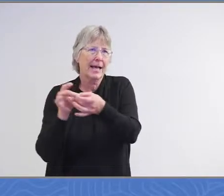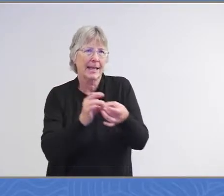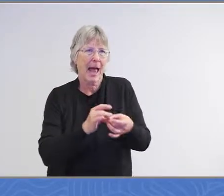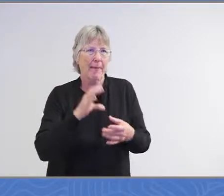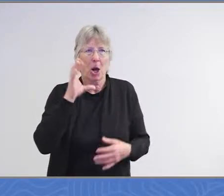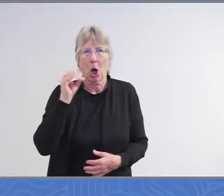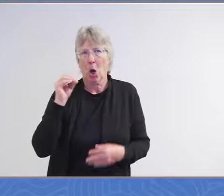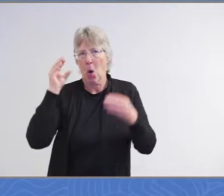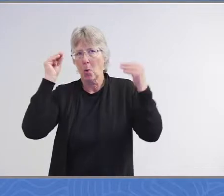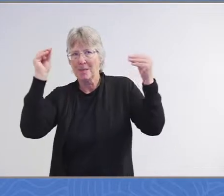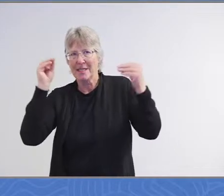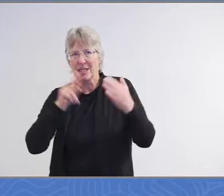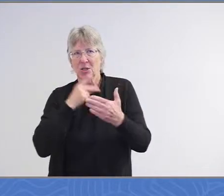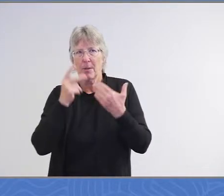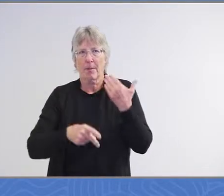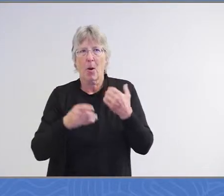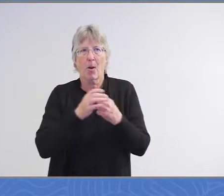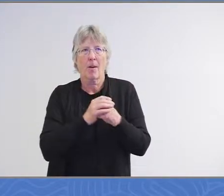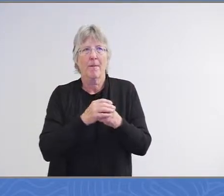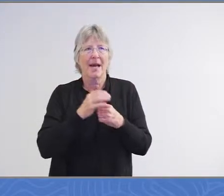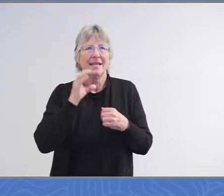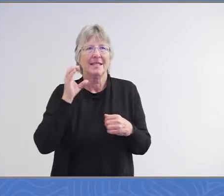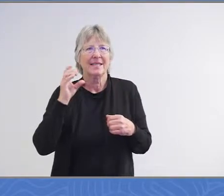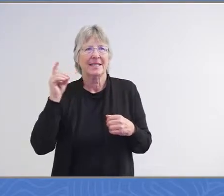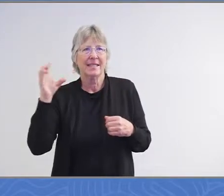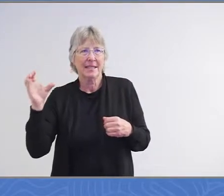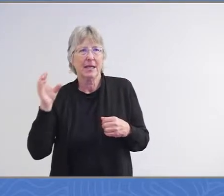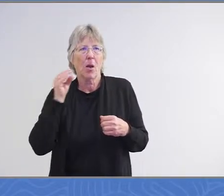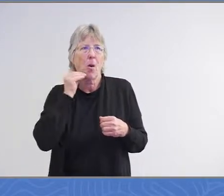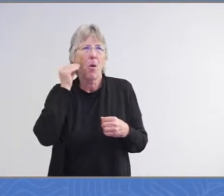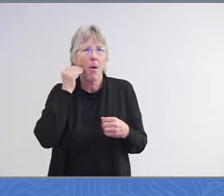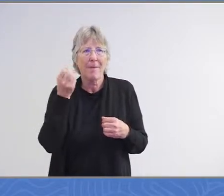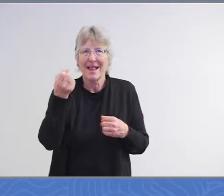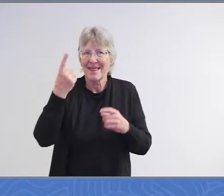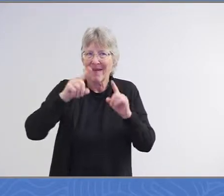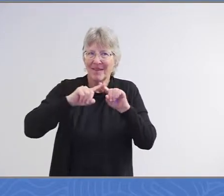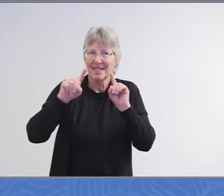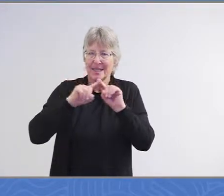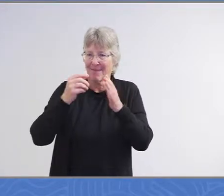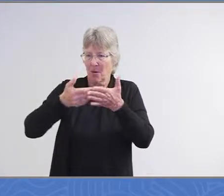at the homes' CDC. There are 11 preschool teachers who are in this assignment,